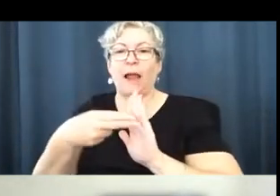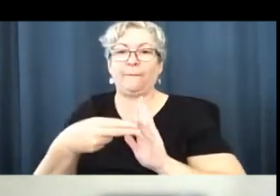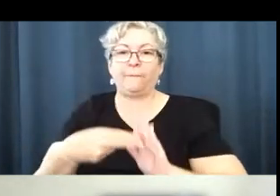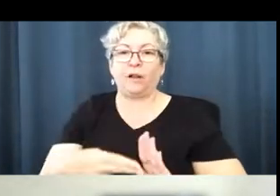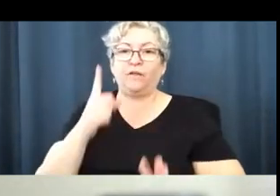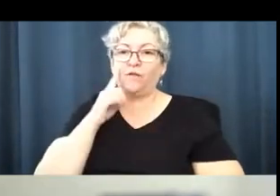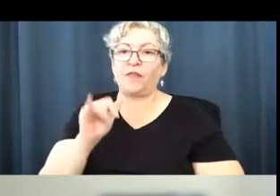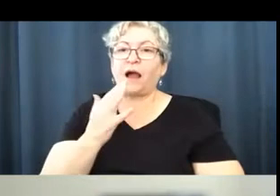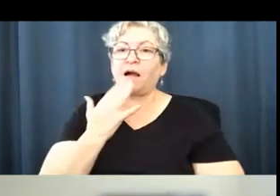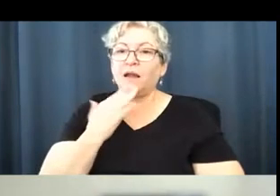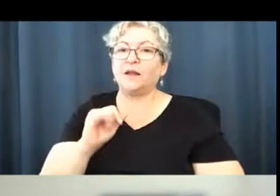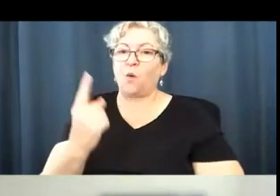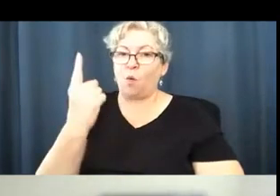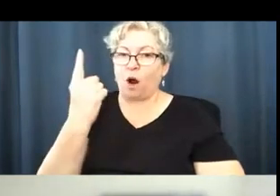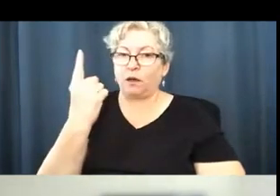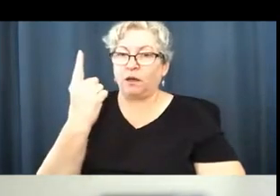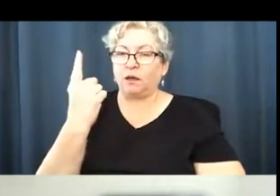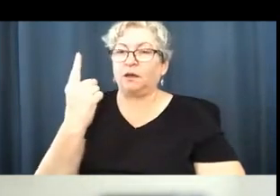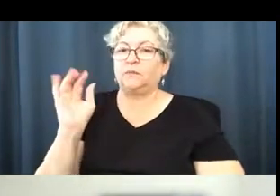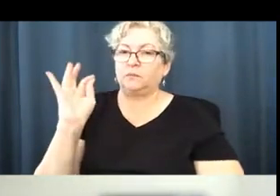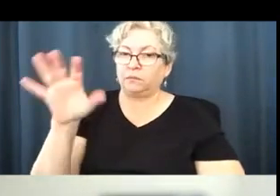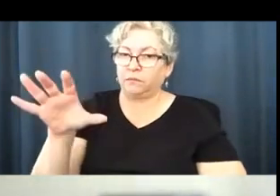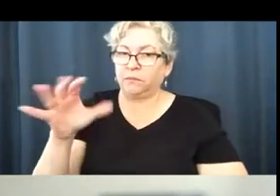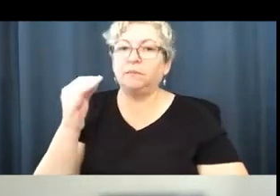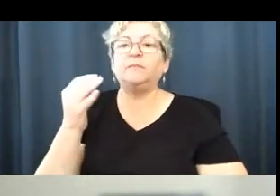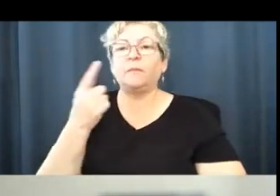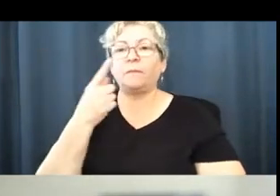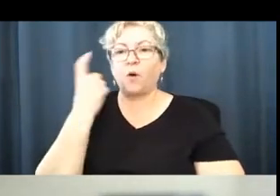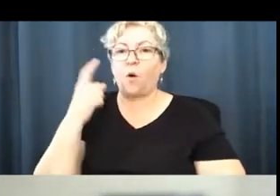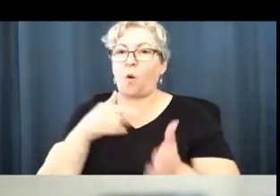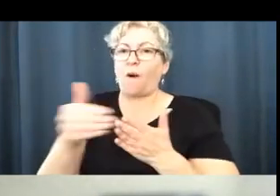So that's one that we like to bring up, because so often things get printed out,